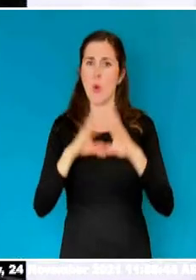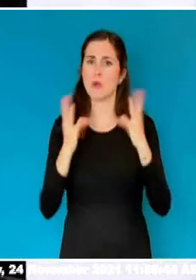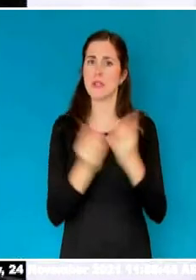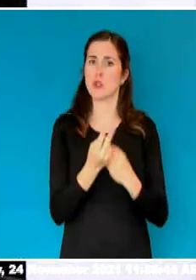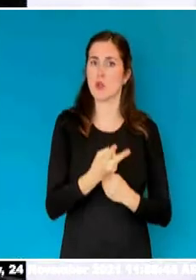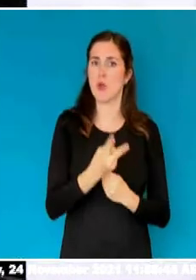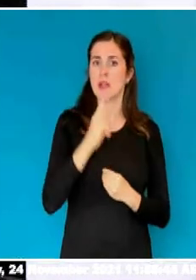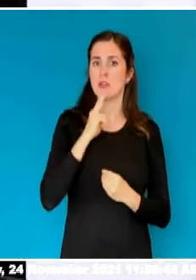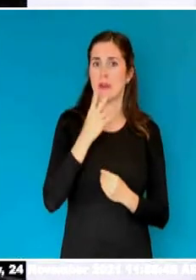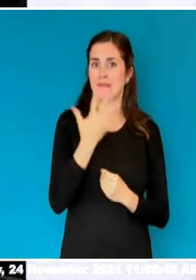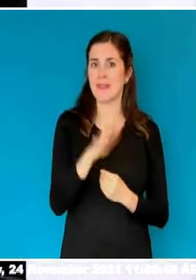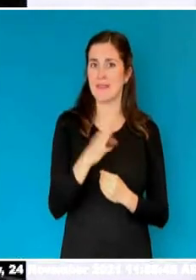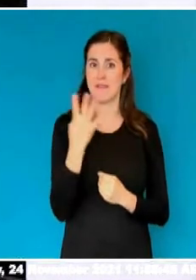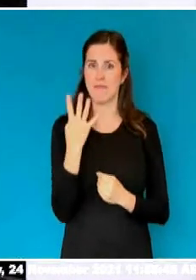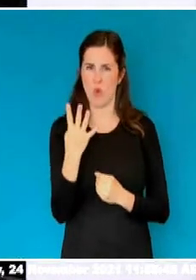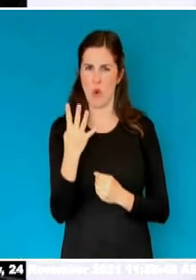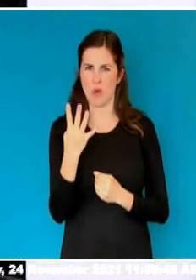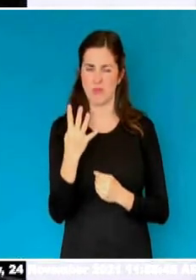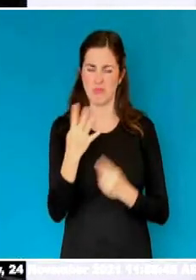12.1 per cent? That's correct.